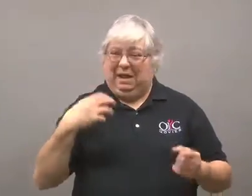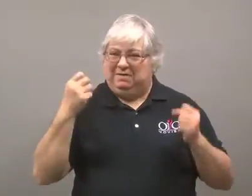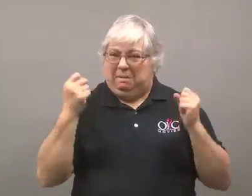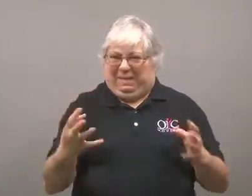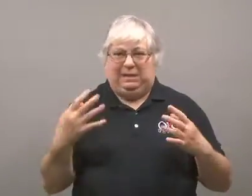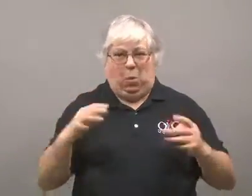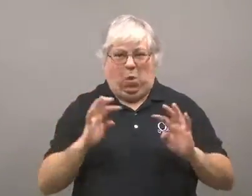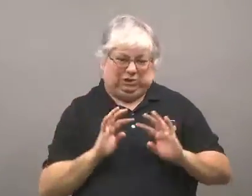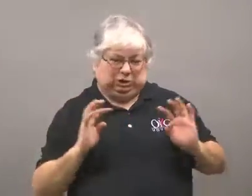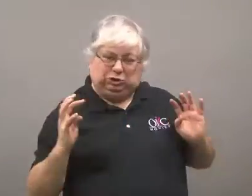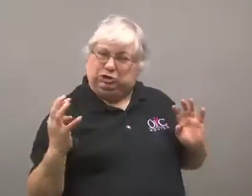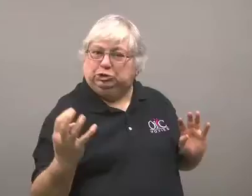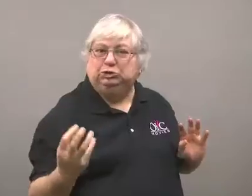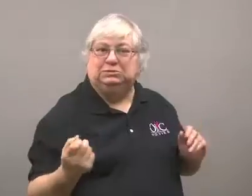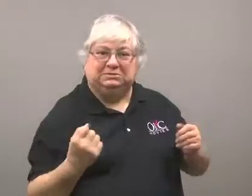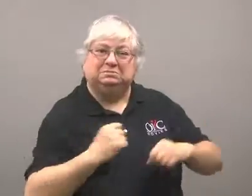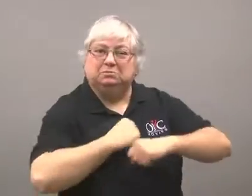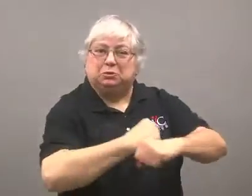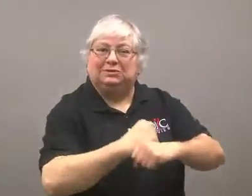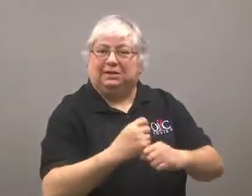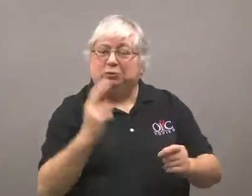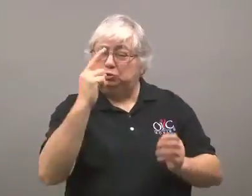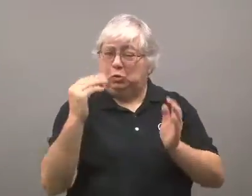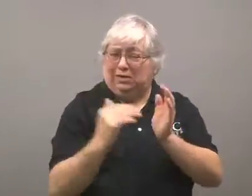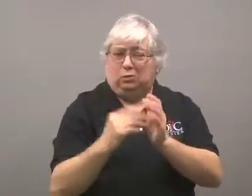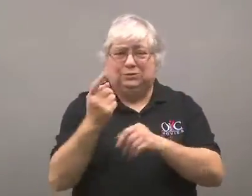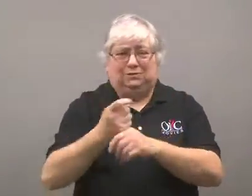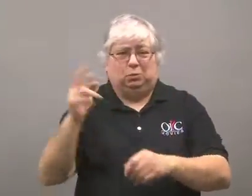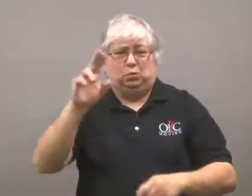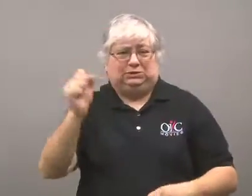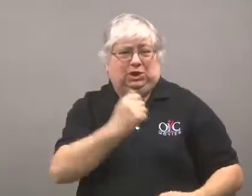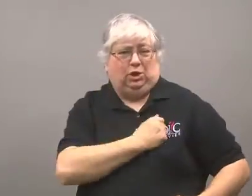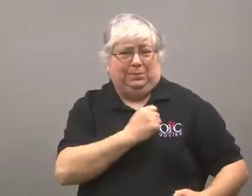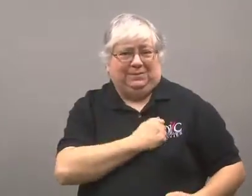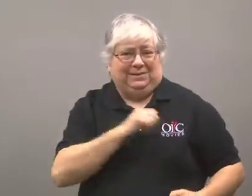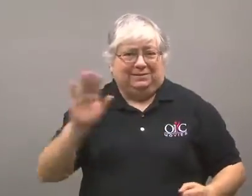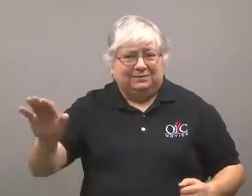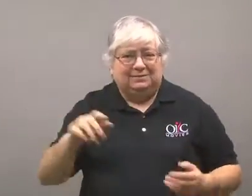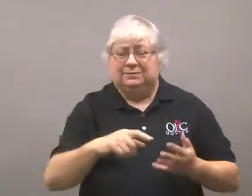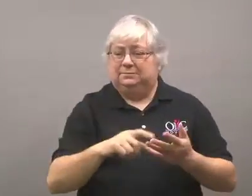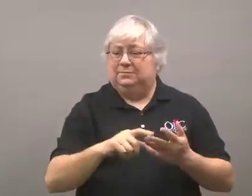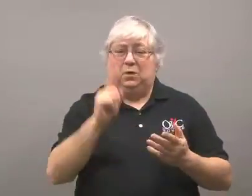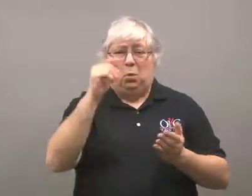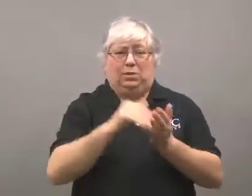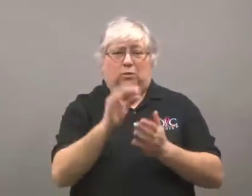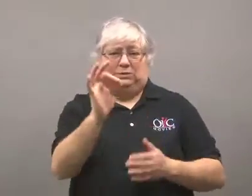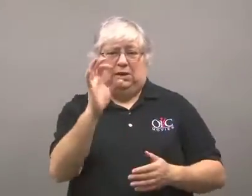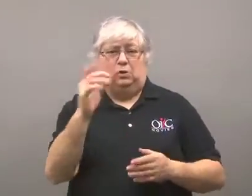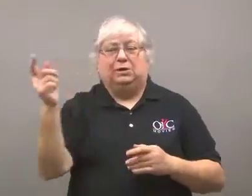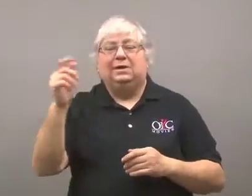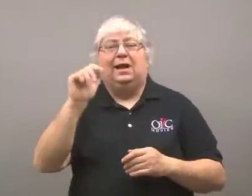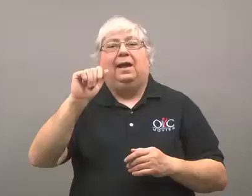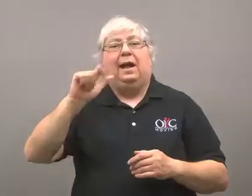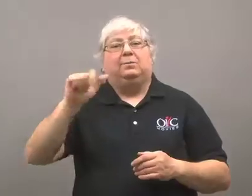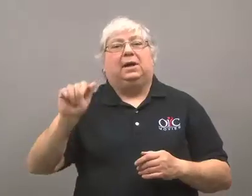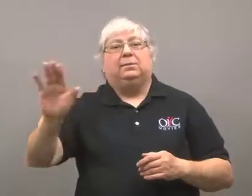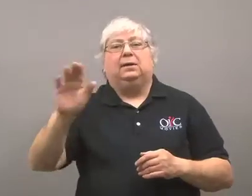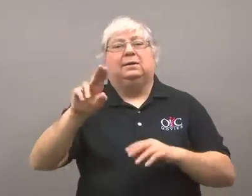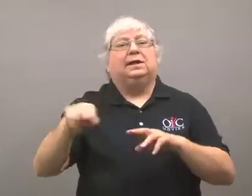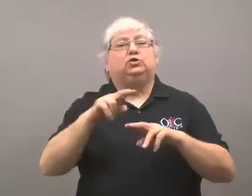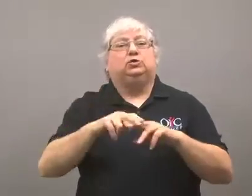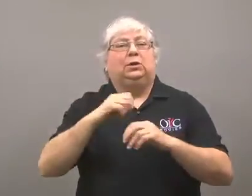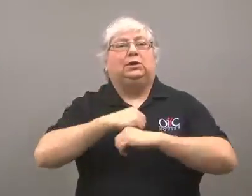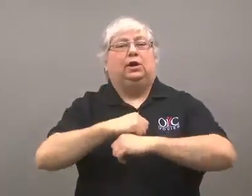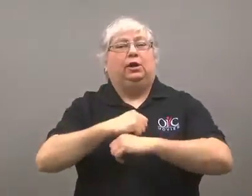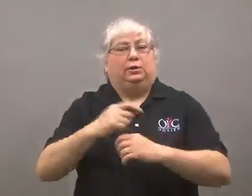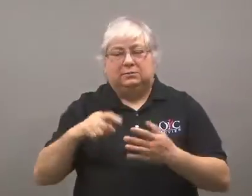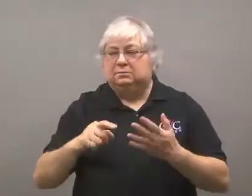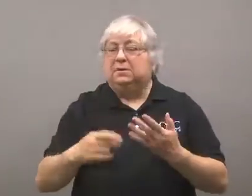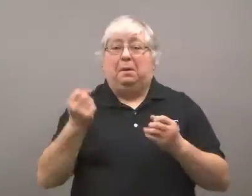There were 2,000 U.S. Army soldiers, 1,900 soldiers from the Alabama National Guard,